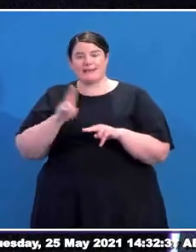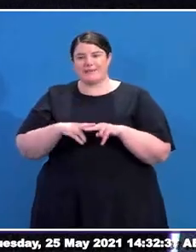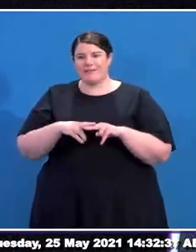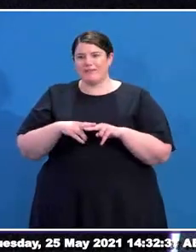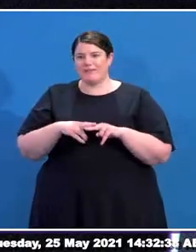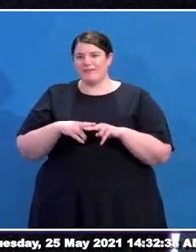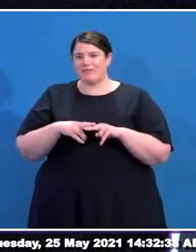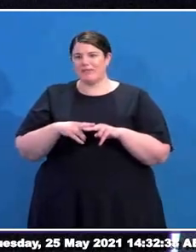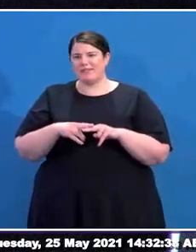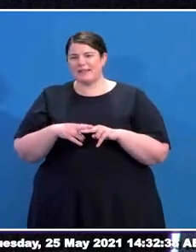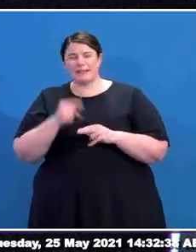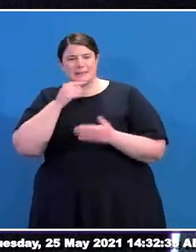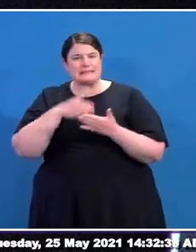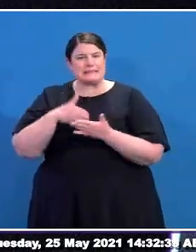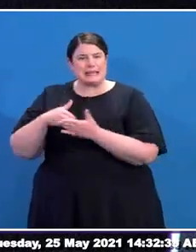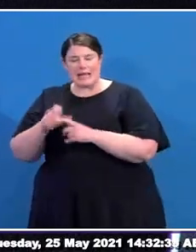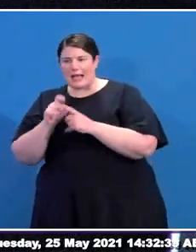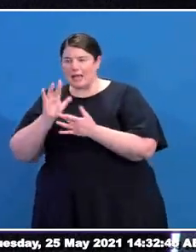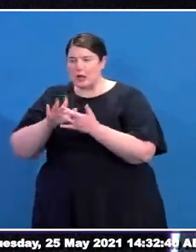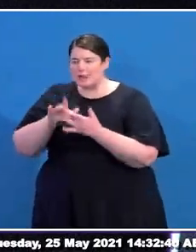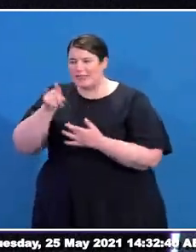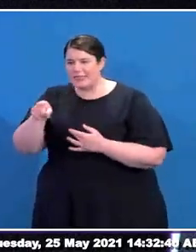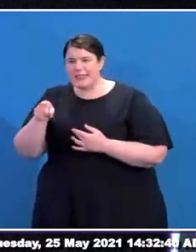with some people and I can't get the employer to make contact; whether